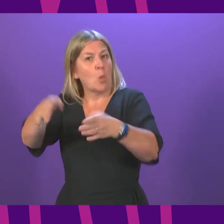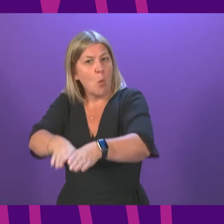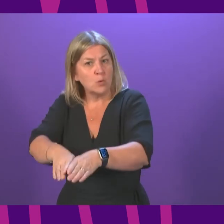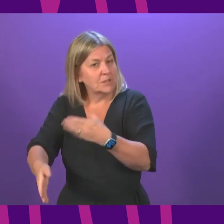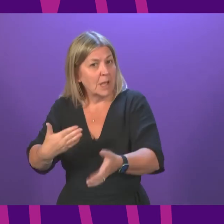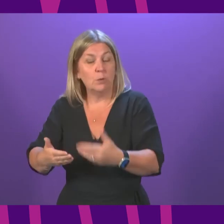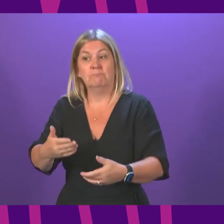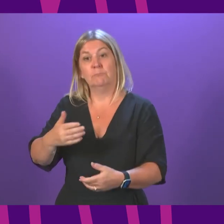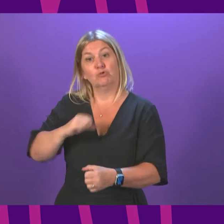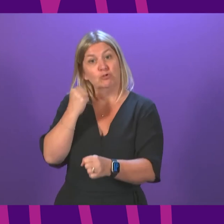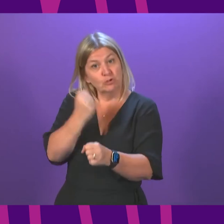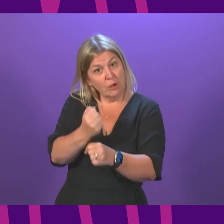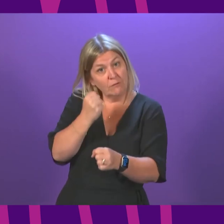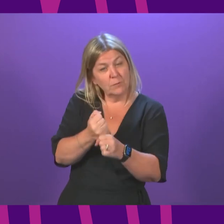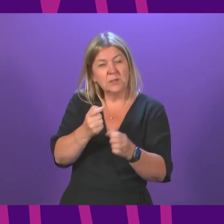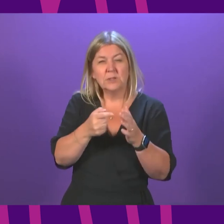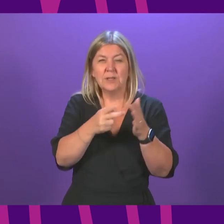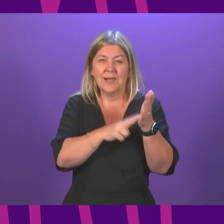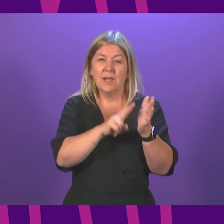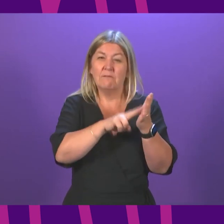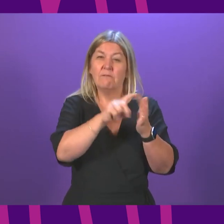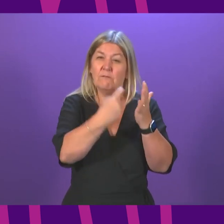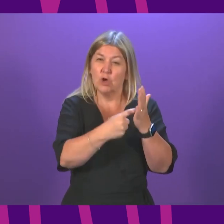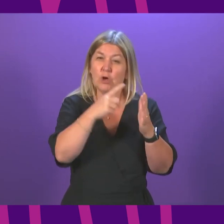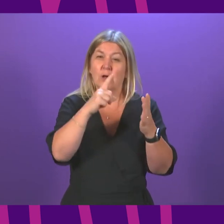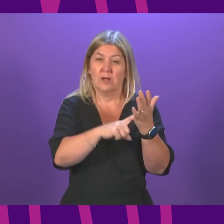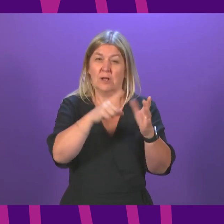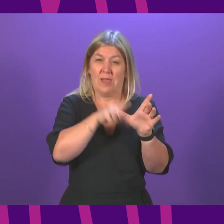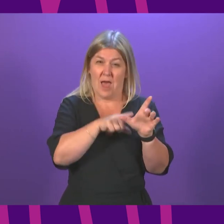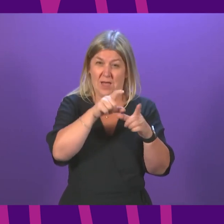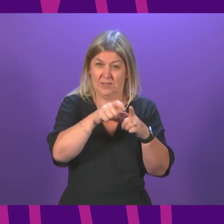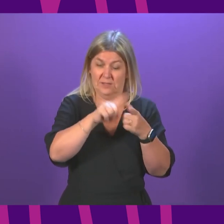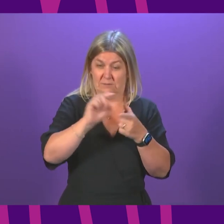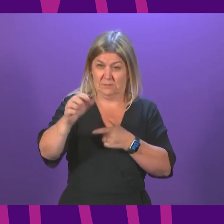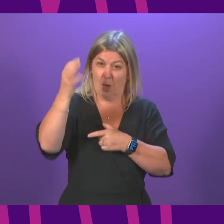Council and other public sector organisations worked tremendously hard to get a solution